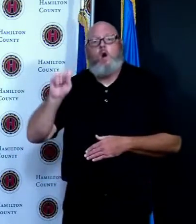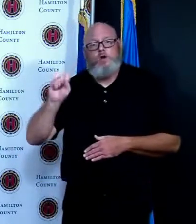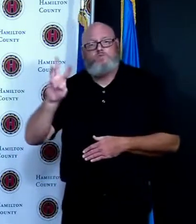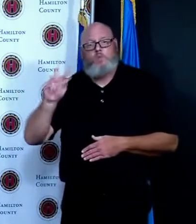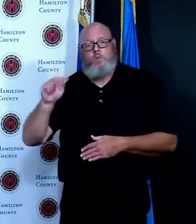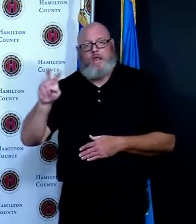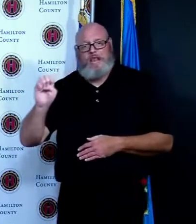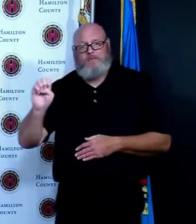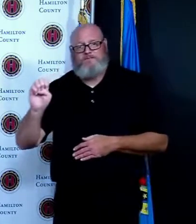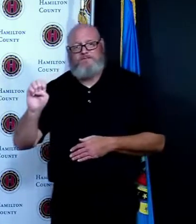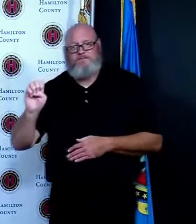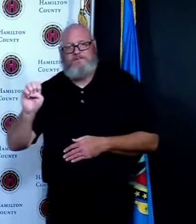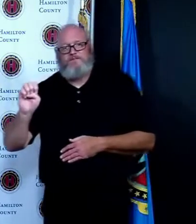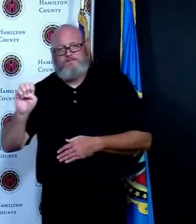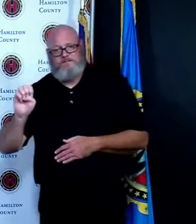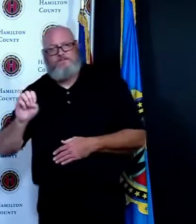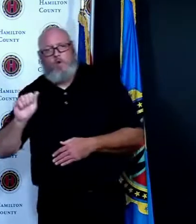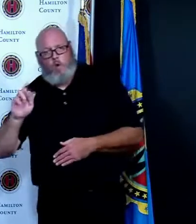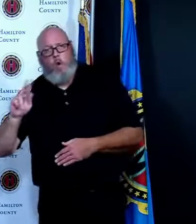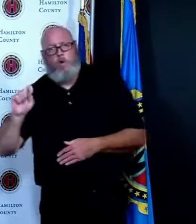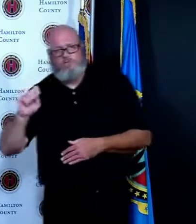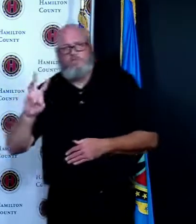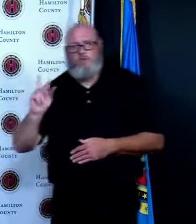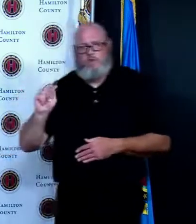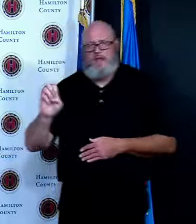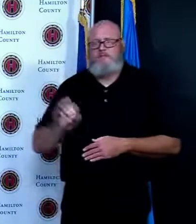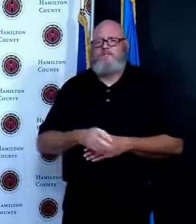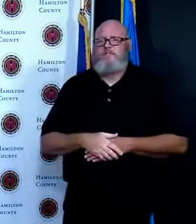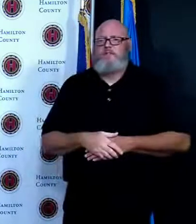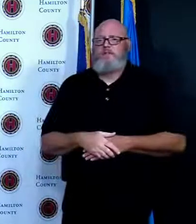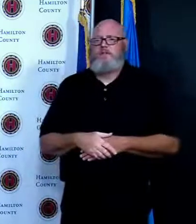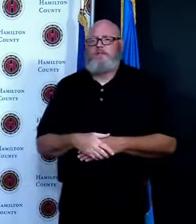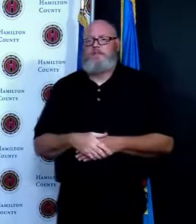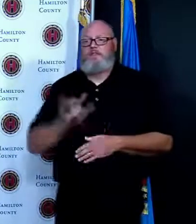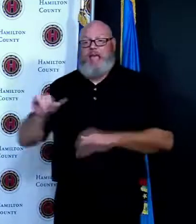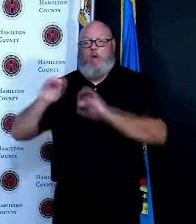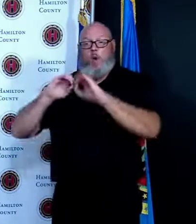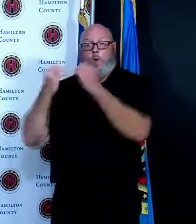are employed in the in arts throughout the region with the bulk of those being in Hamilton County